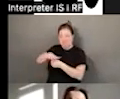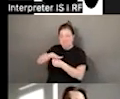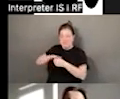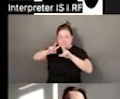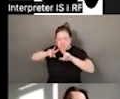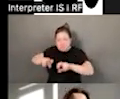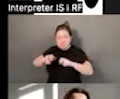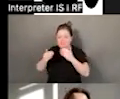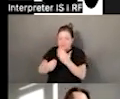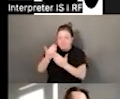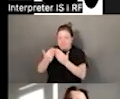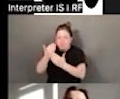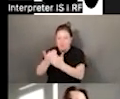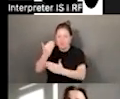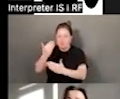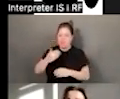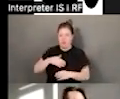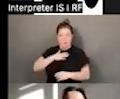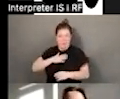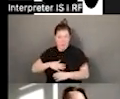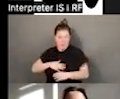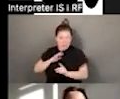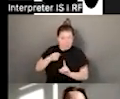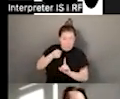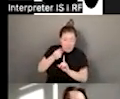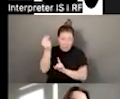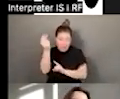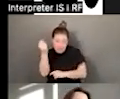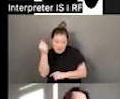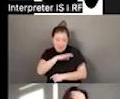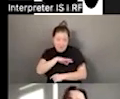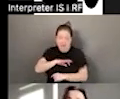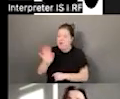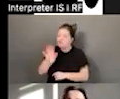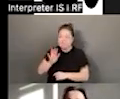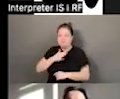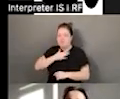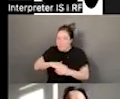and really dig deep into the nerdy solutions. And that is the department where Lisa